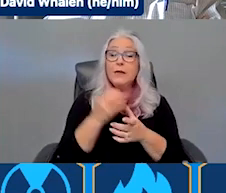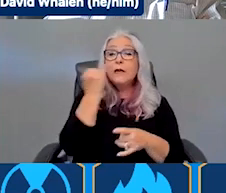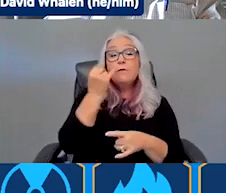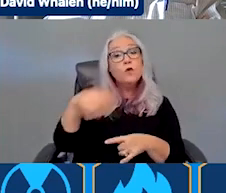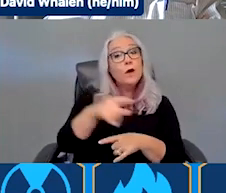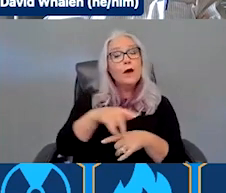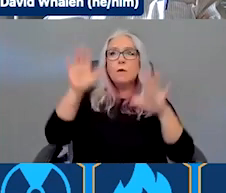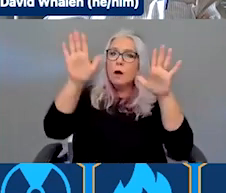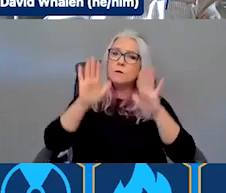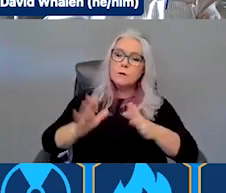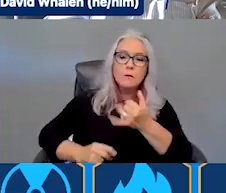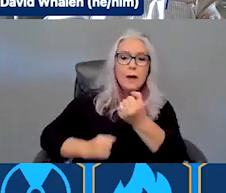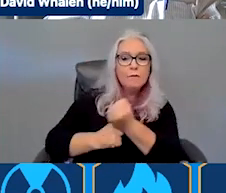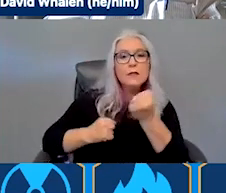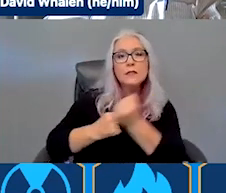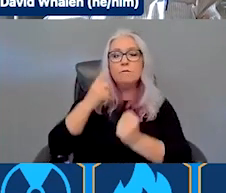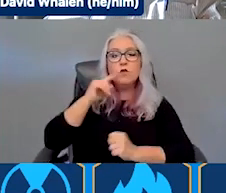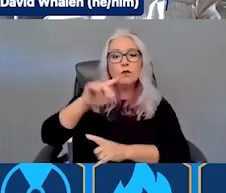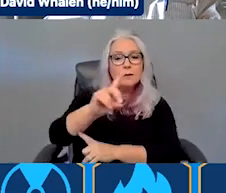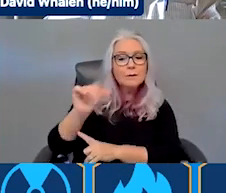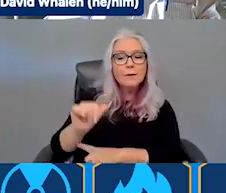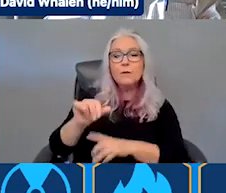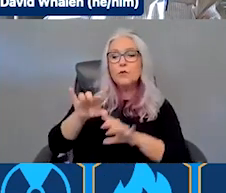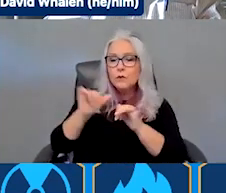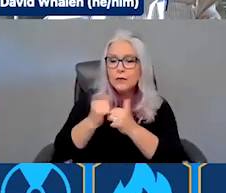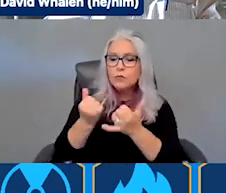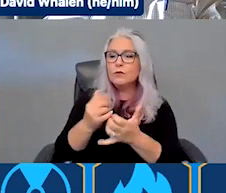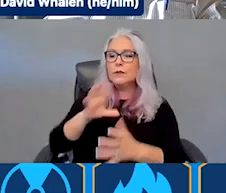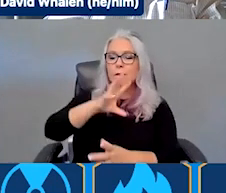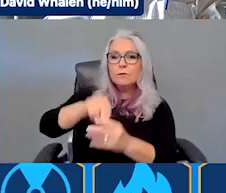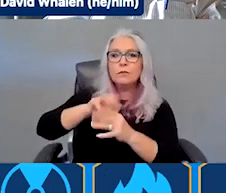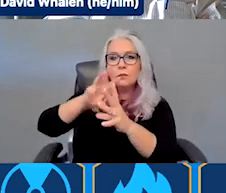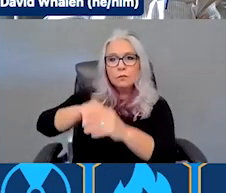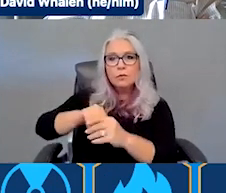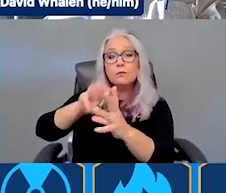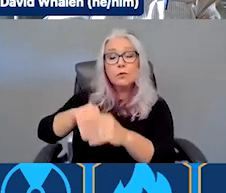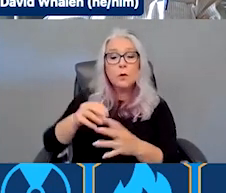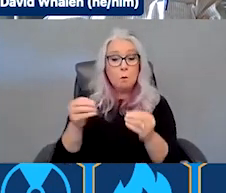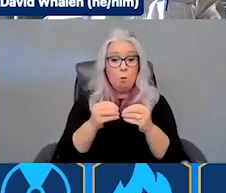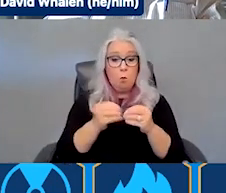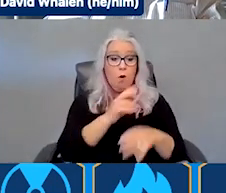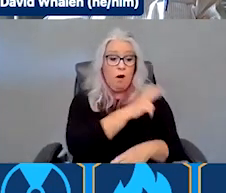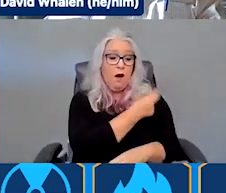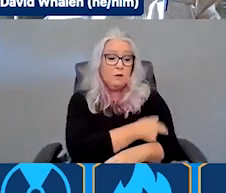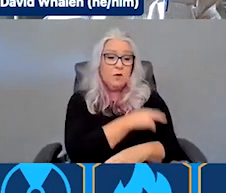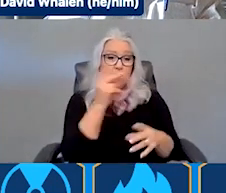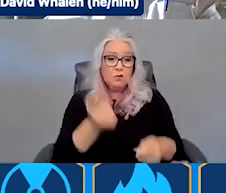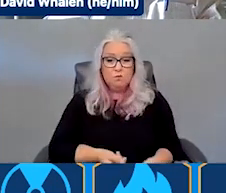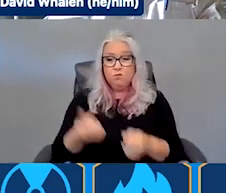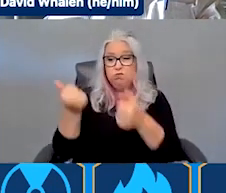rights organizations across the country more hospitals got rid of this consideration. So the idea here is that patients who